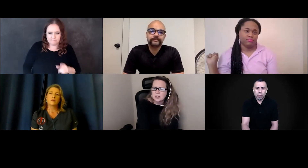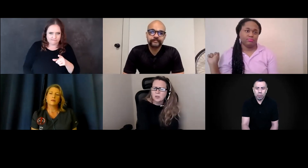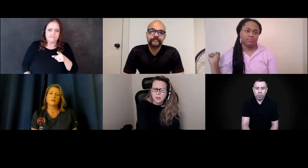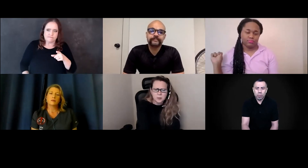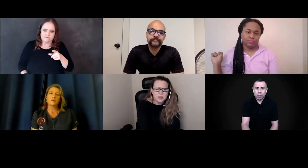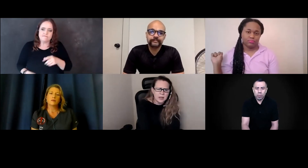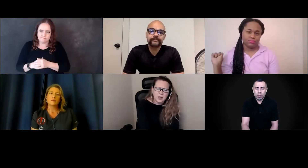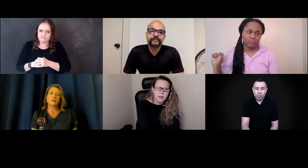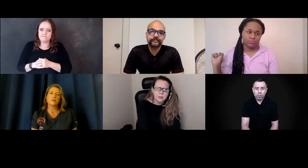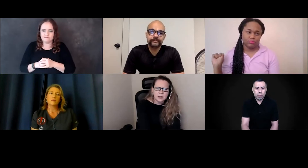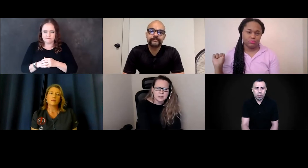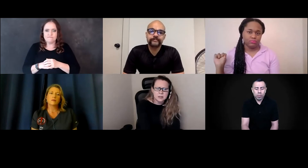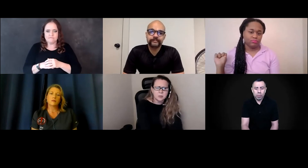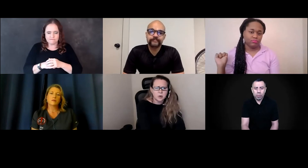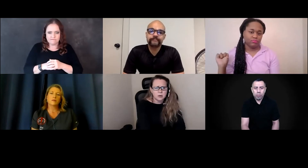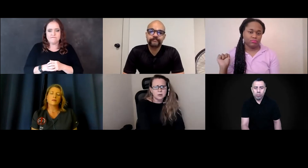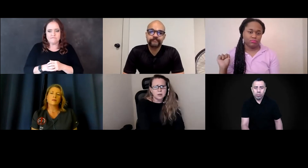it's not following the ADA, that's important.